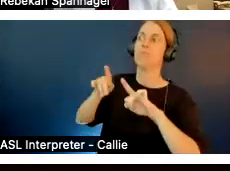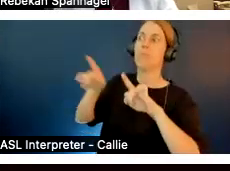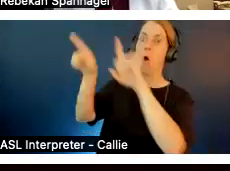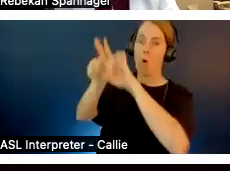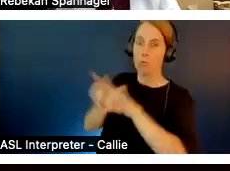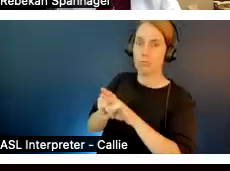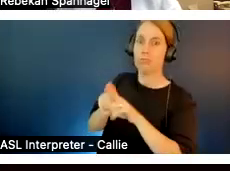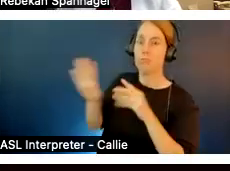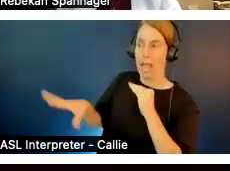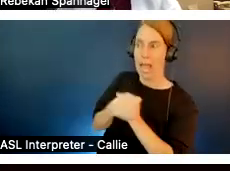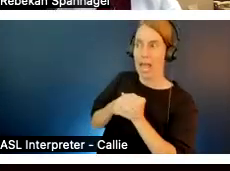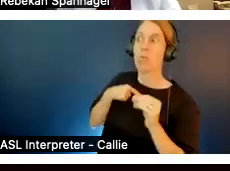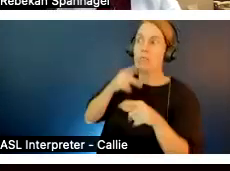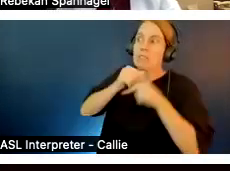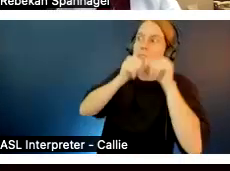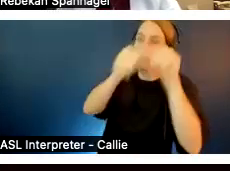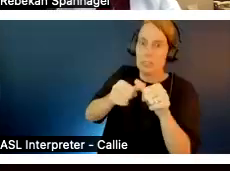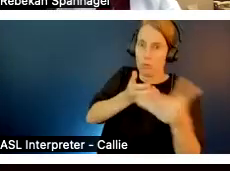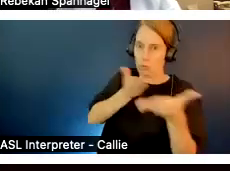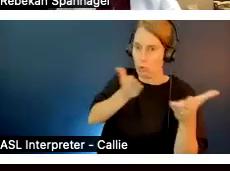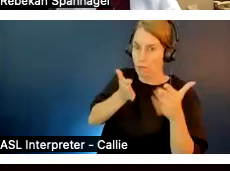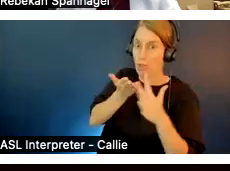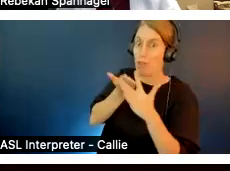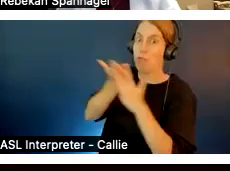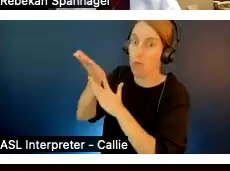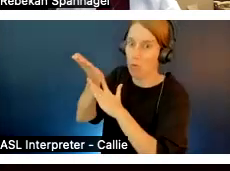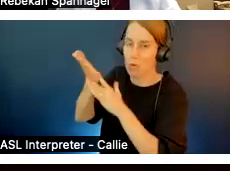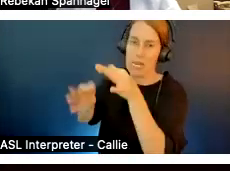that's that's an area where if you you know if you receive a notice like that and you're concerned